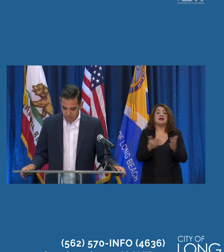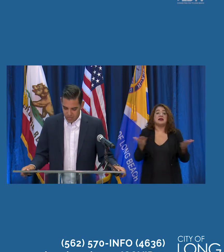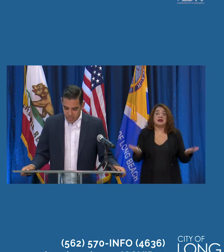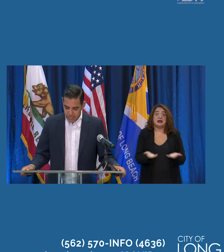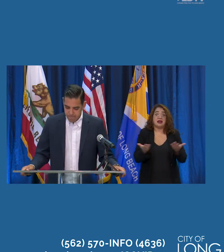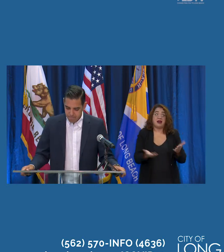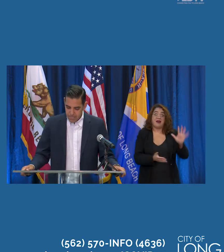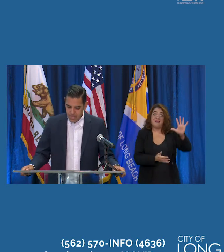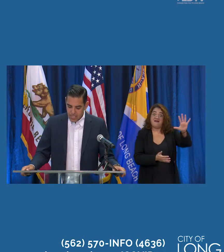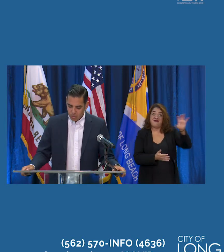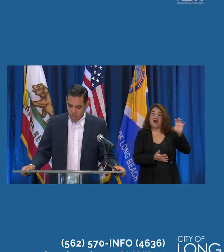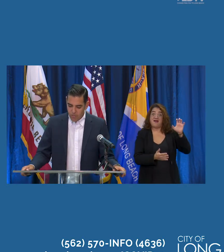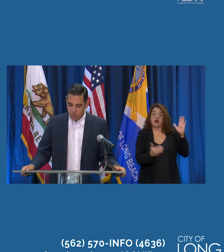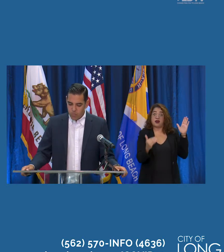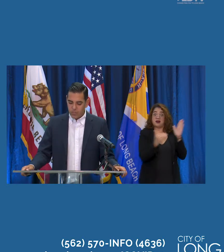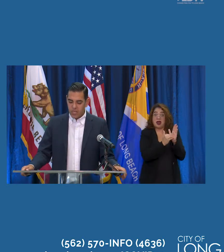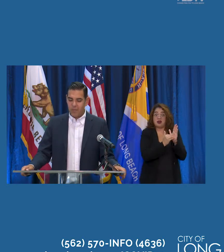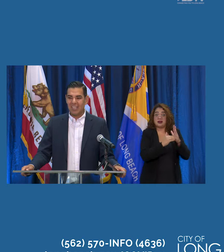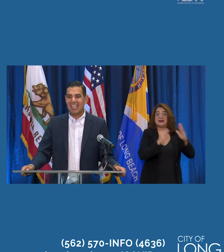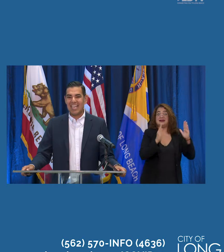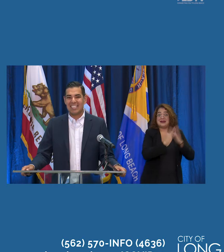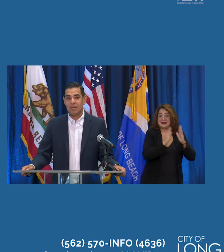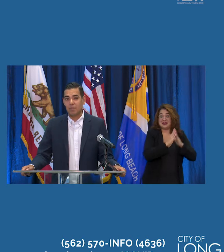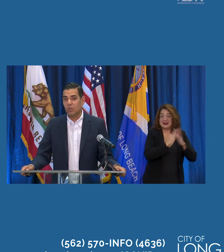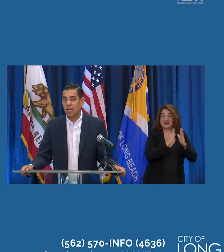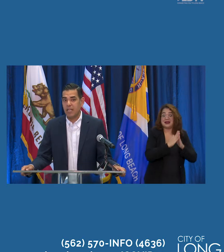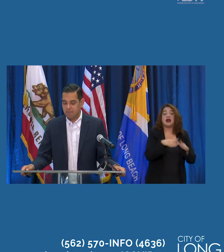in the city. So Long Beach is represented by the light blue line